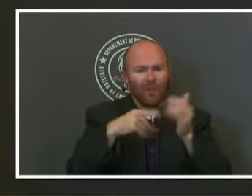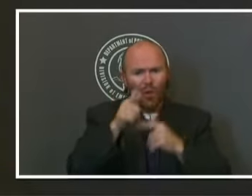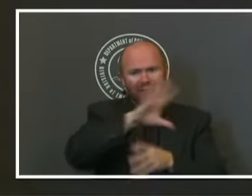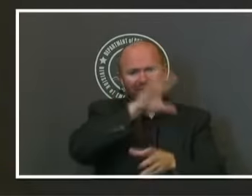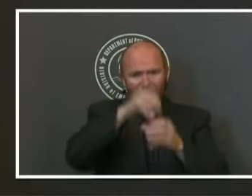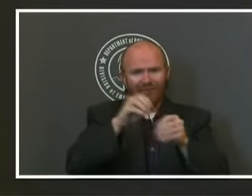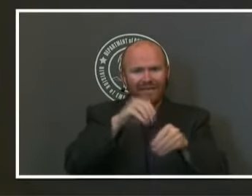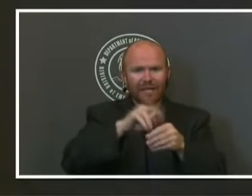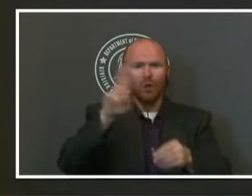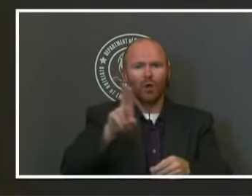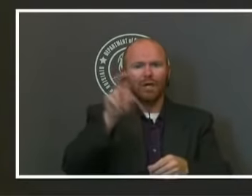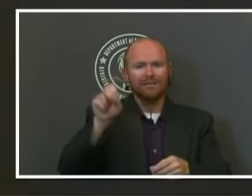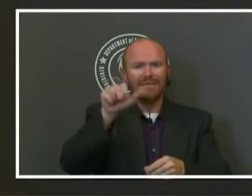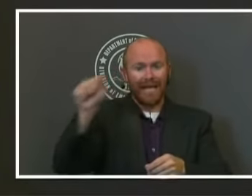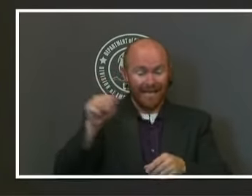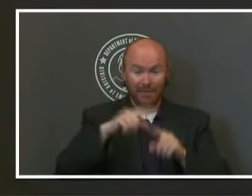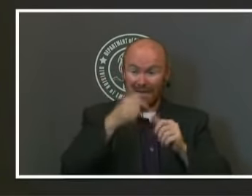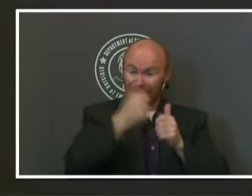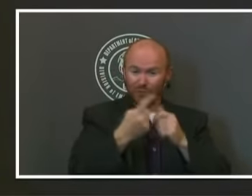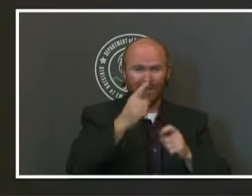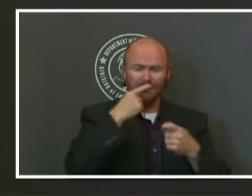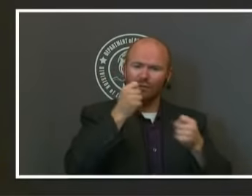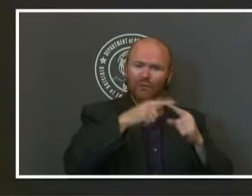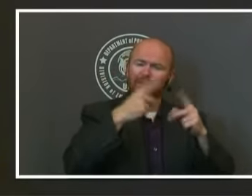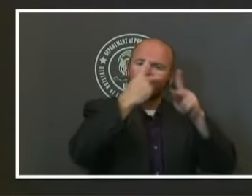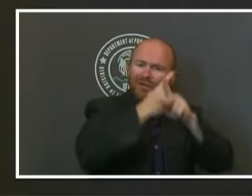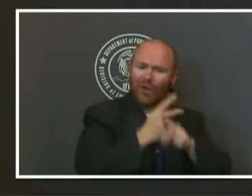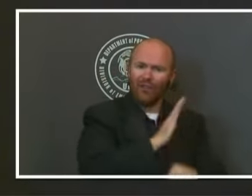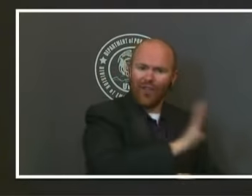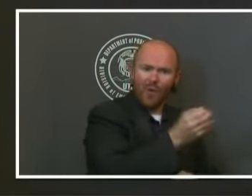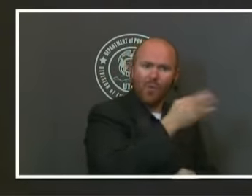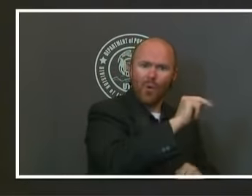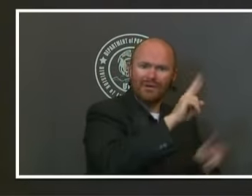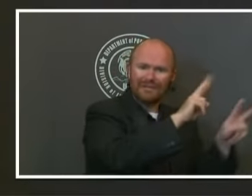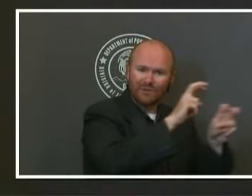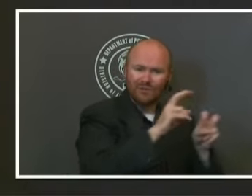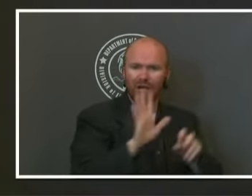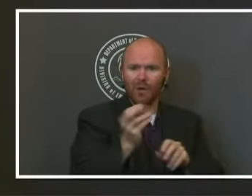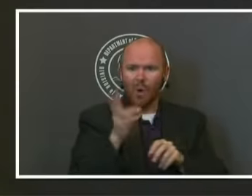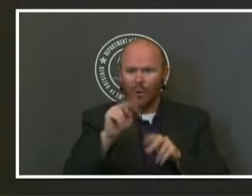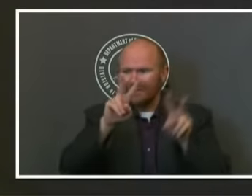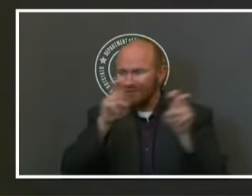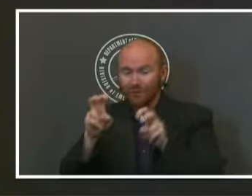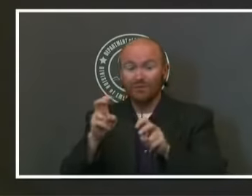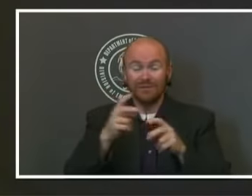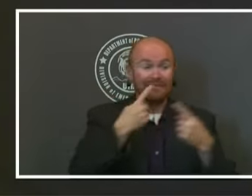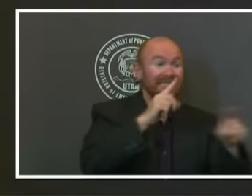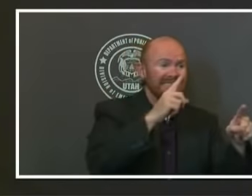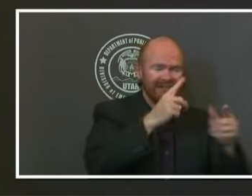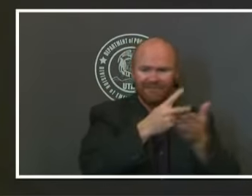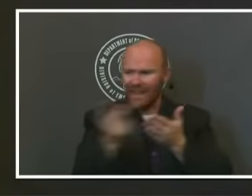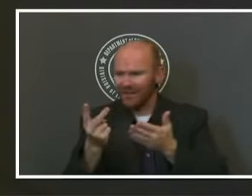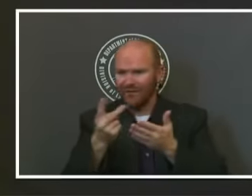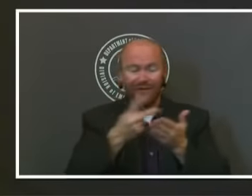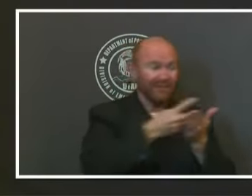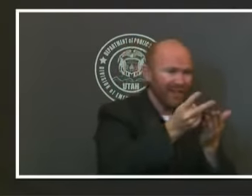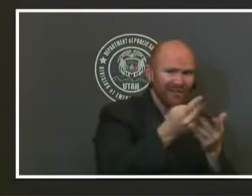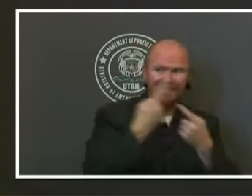magic formula to in fact solve the problem Dan was very degrees of success